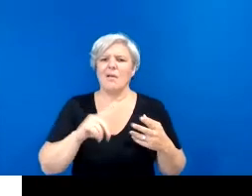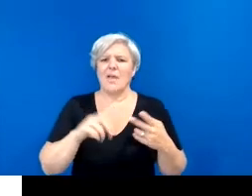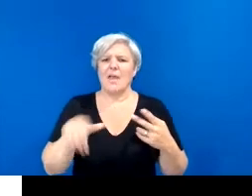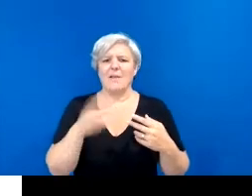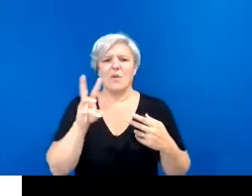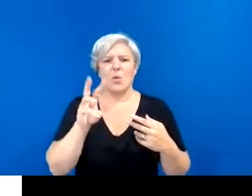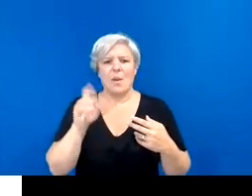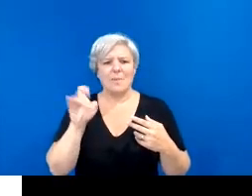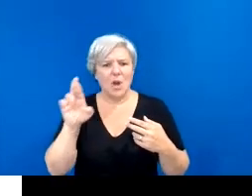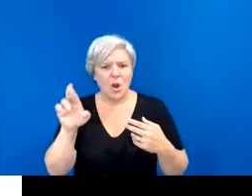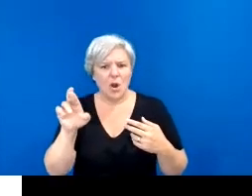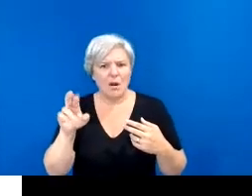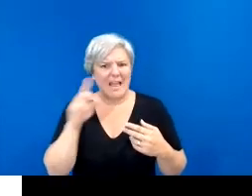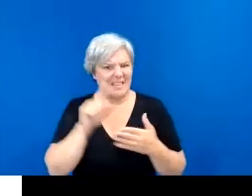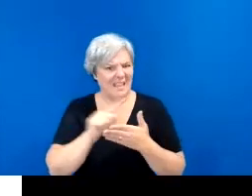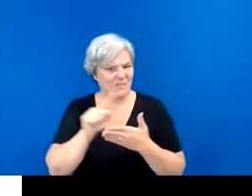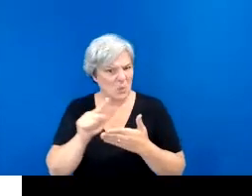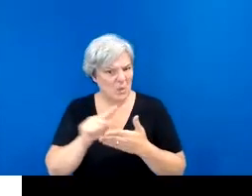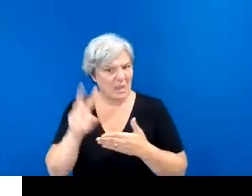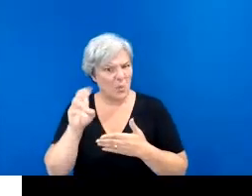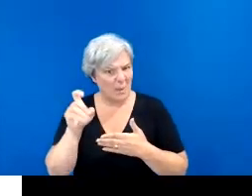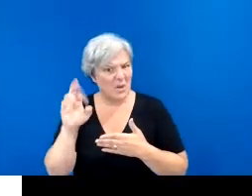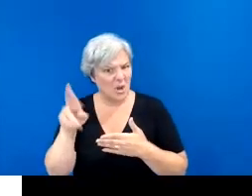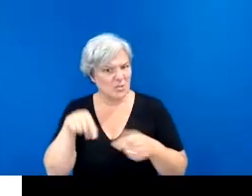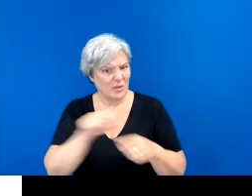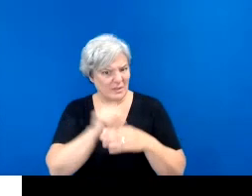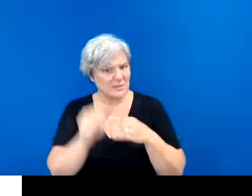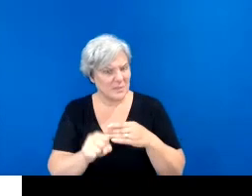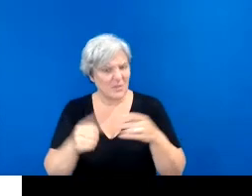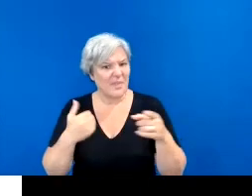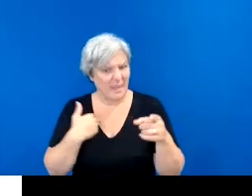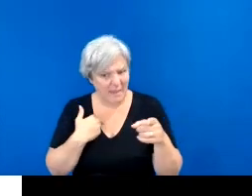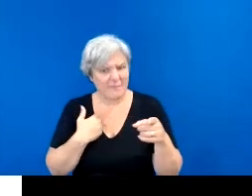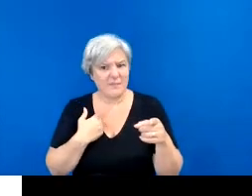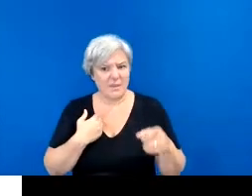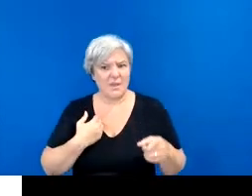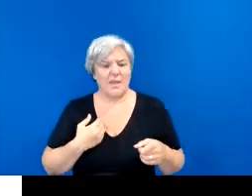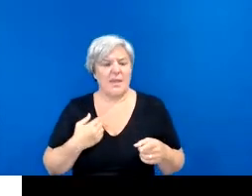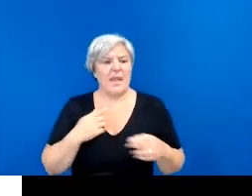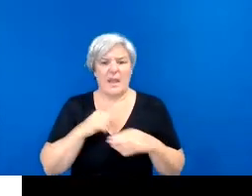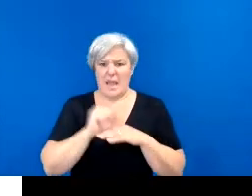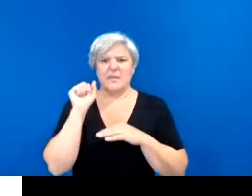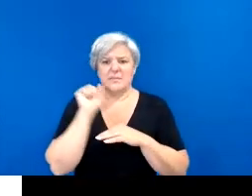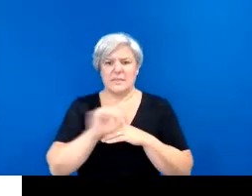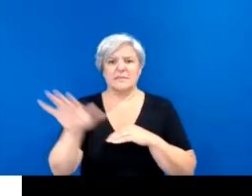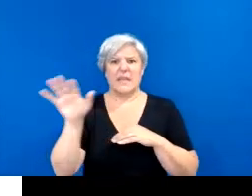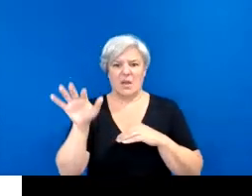I think nearly weekly during the semester. And I do send out an email